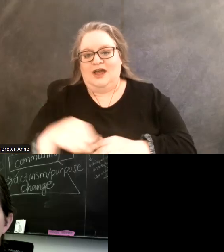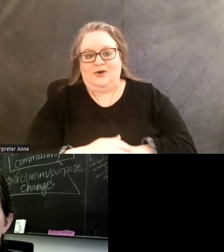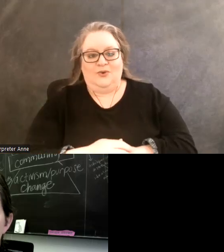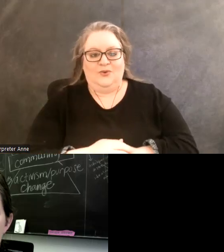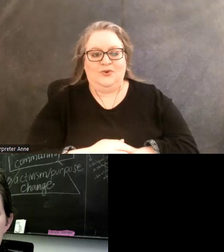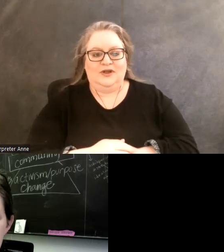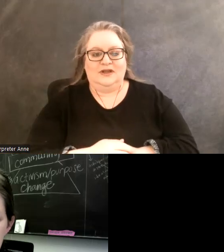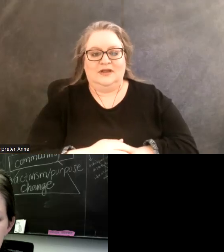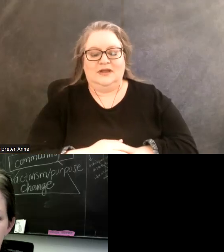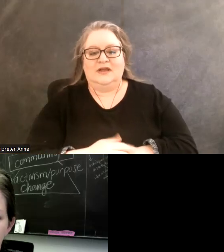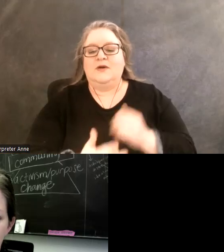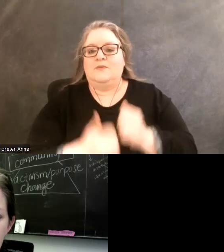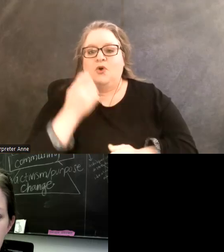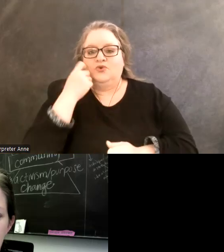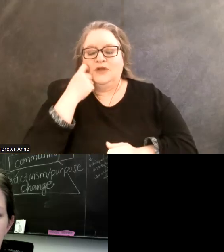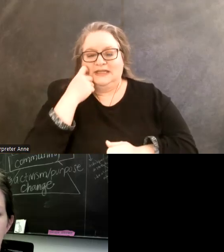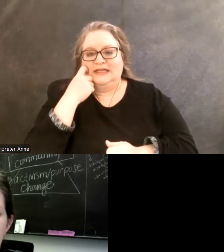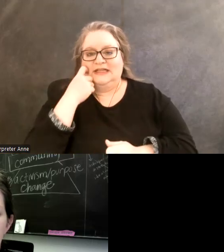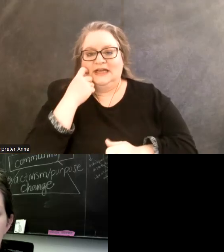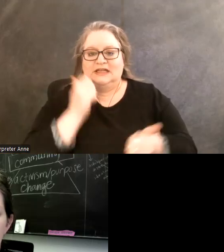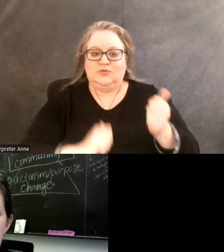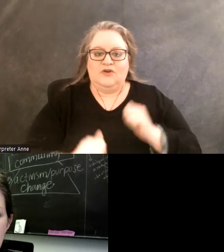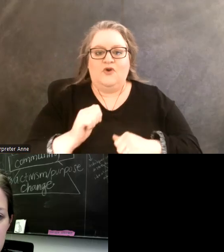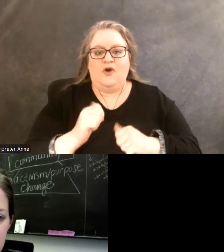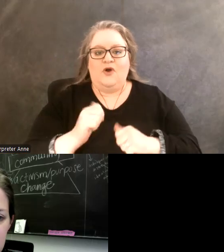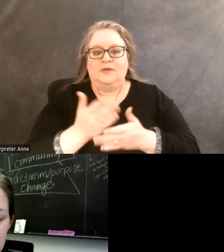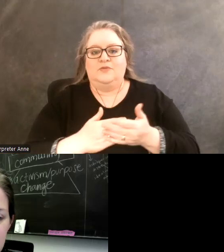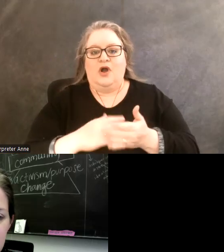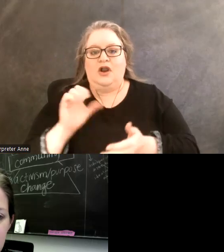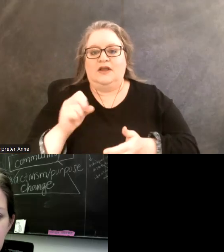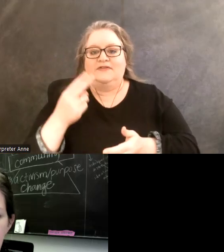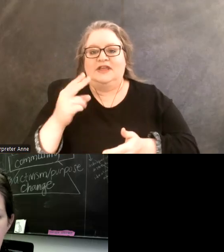She has most recently performed as part of the SHIFT video